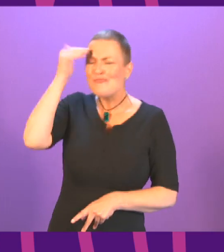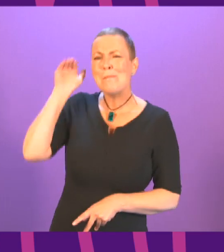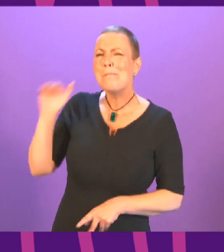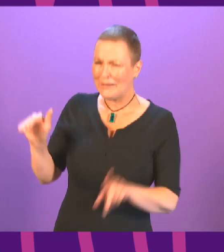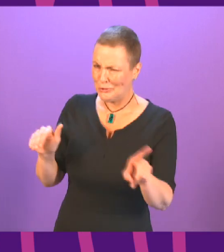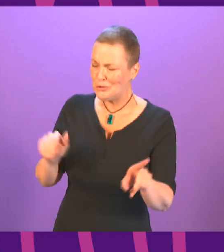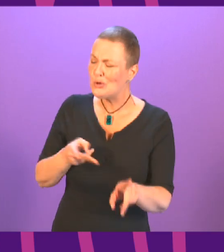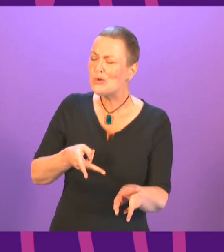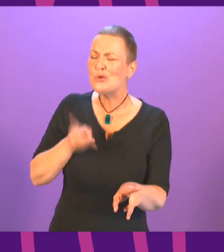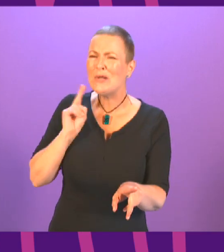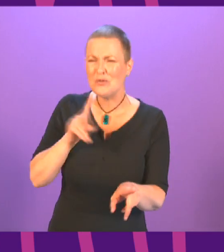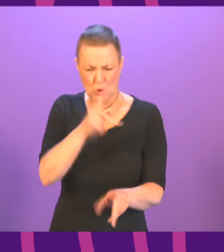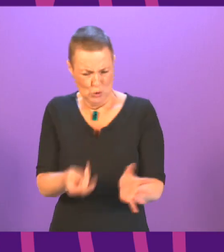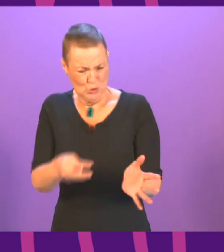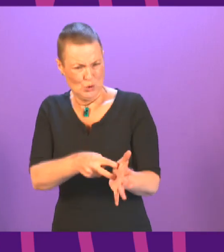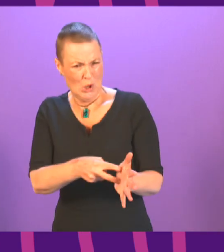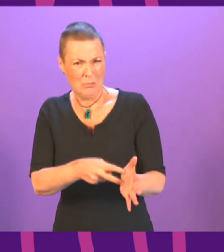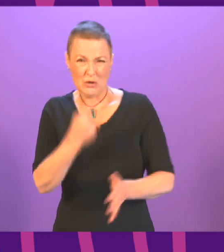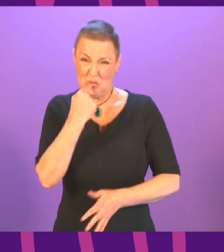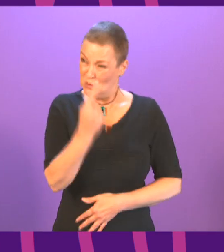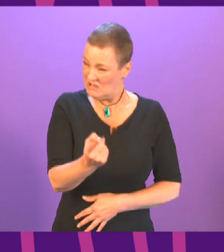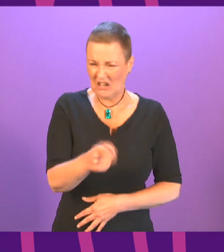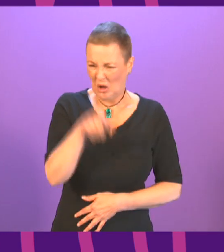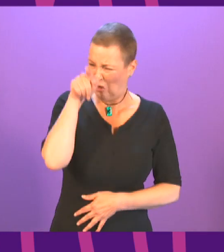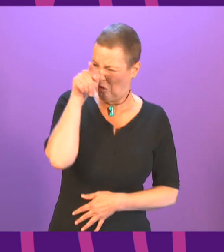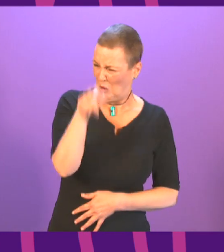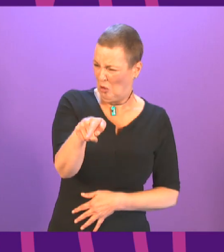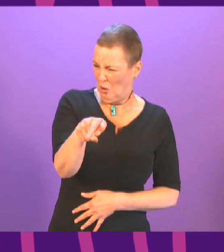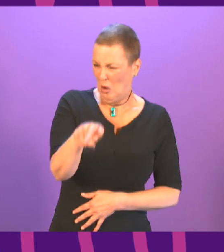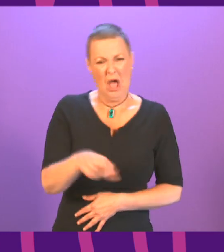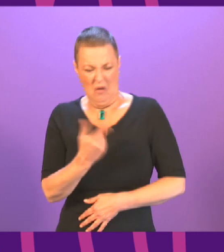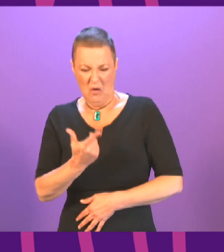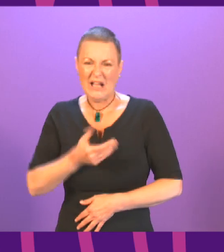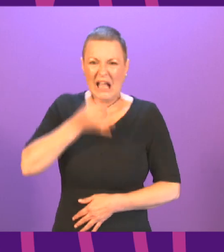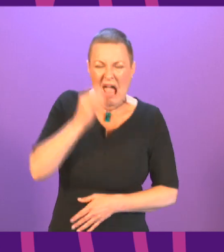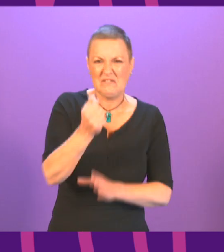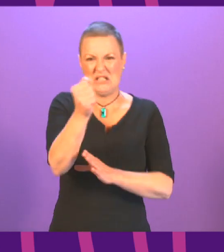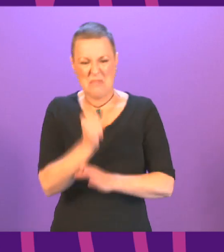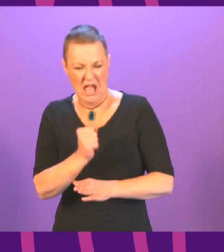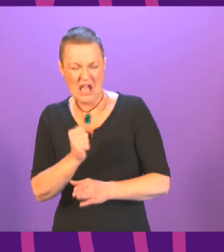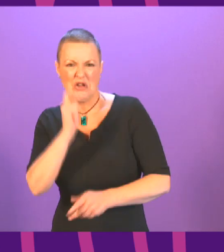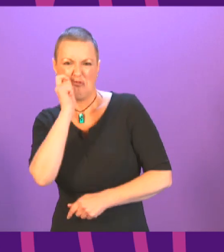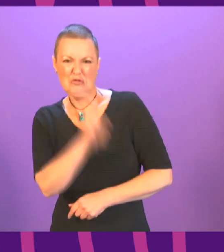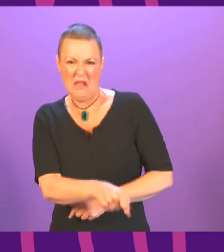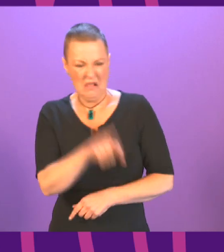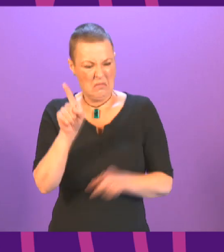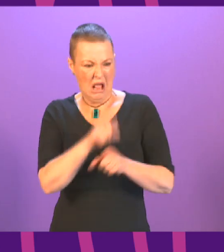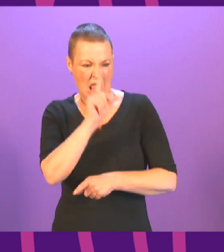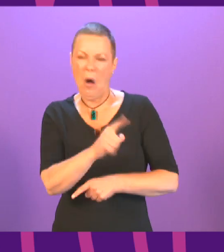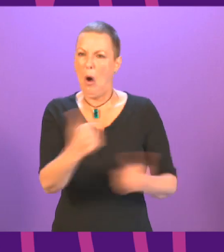weeks ago, he accused me of treating hospitality like Sodom and Gomorrah because I had taken